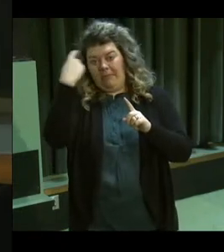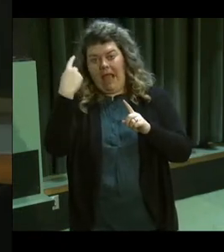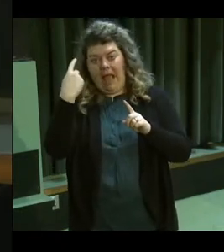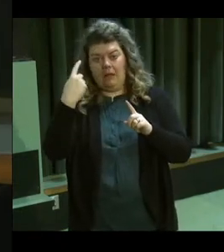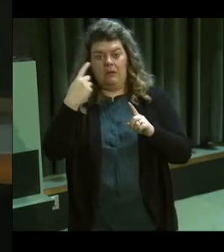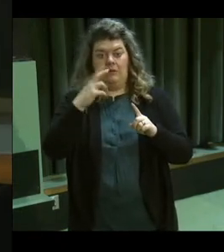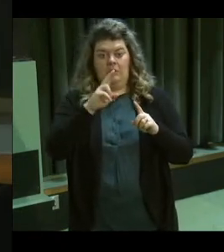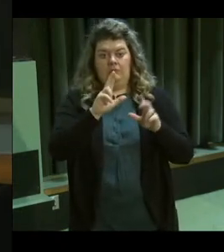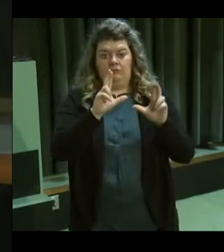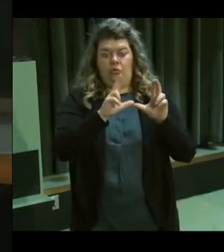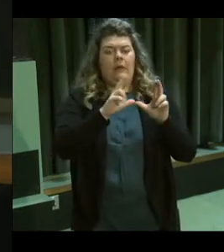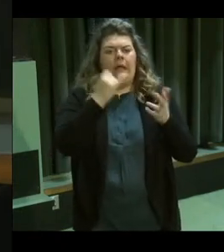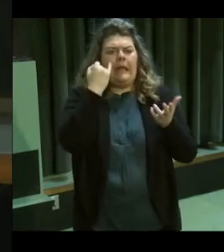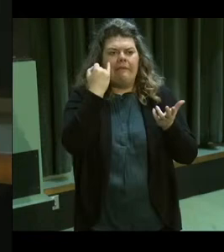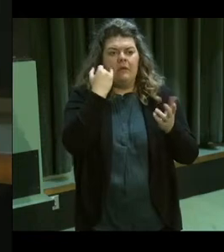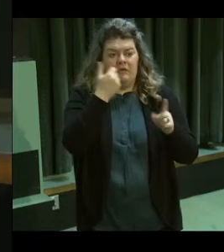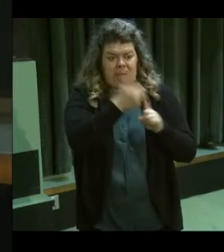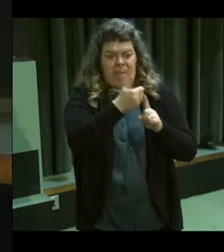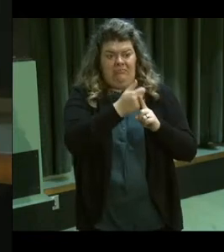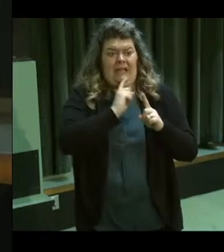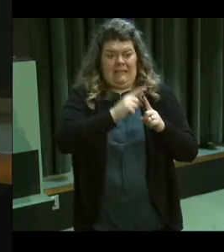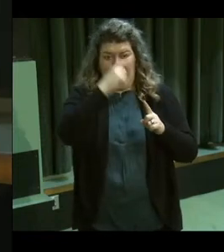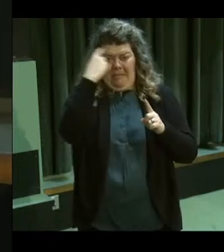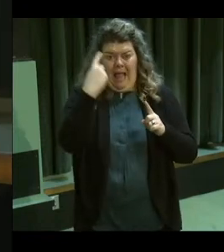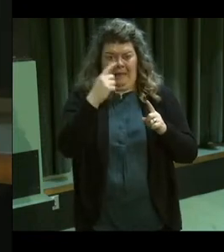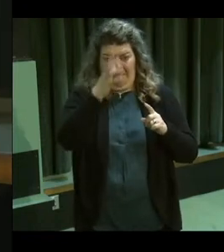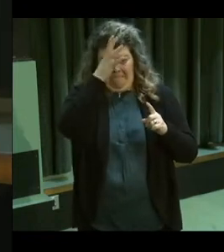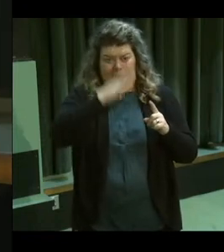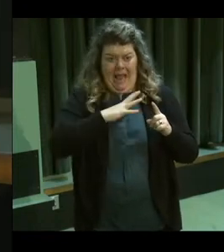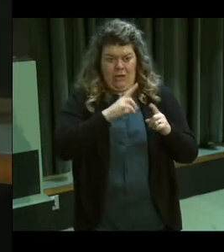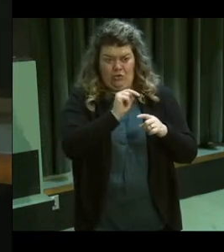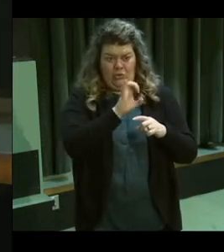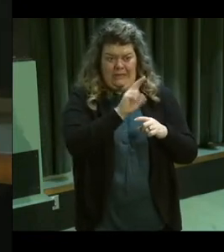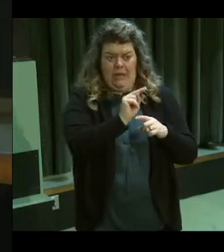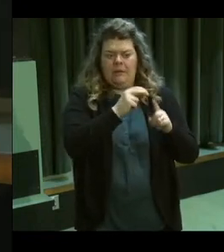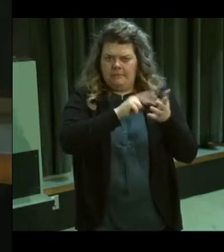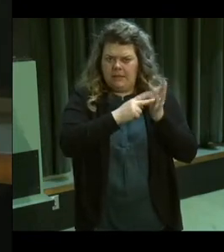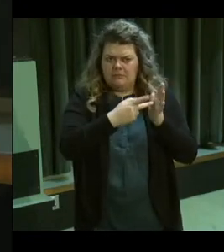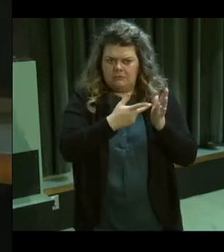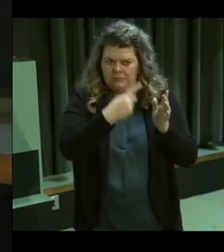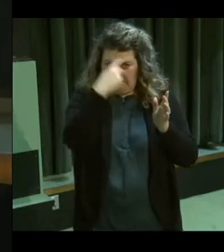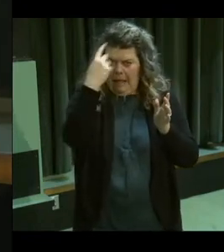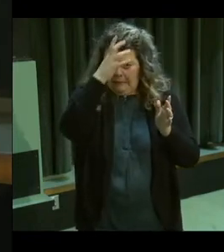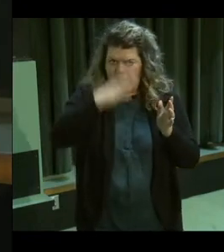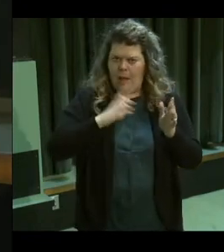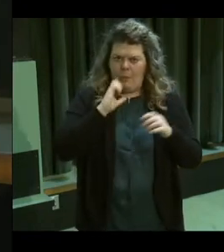unions. They're all the black men teach anyone's welcome to